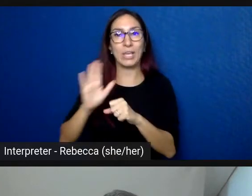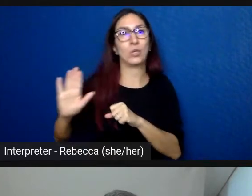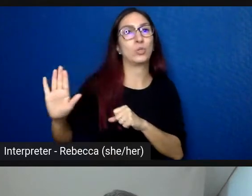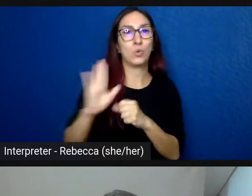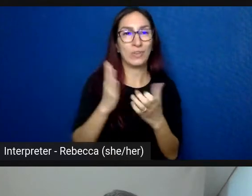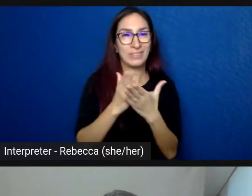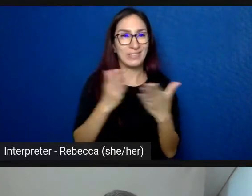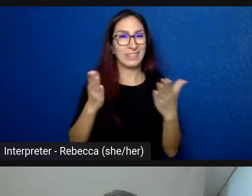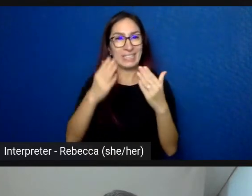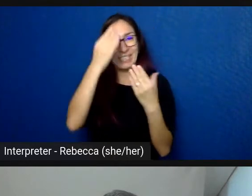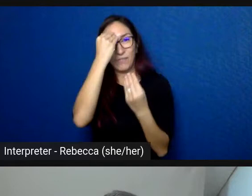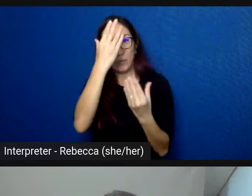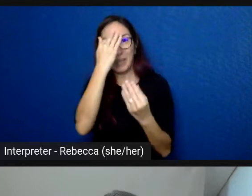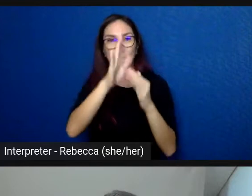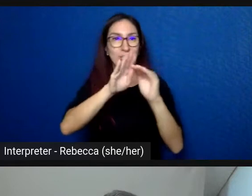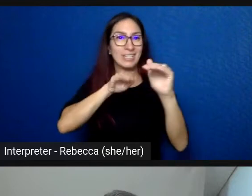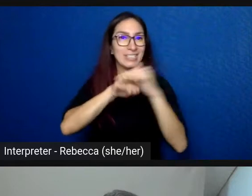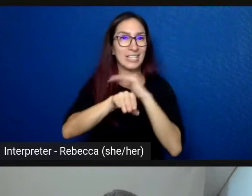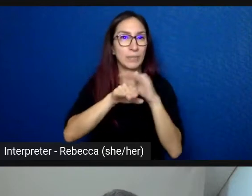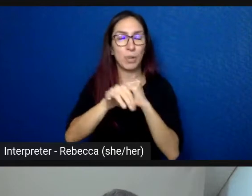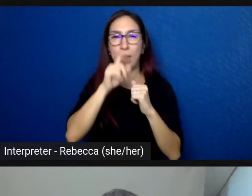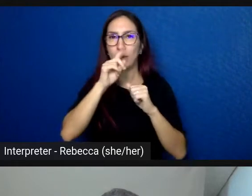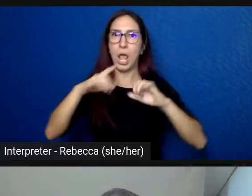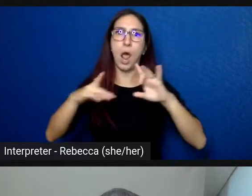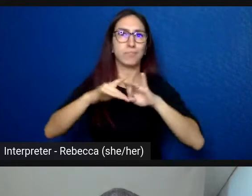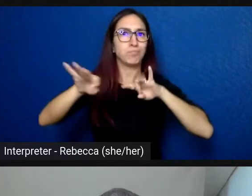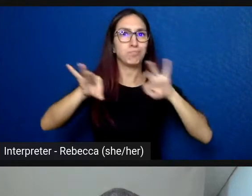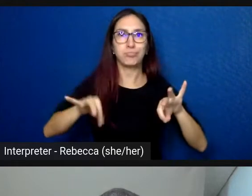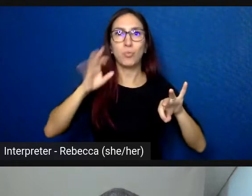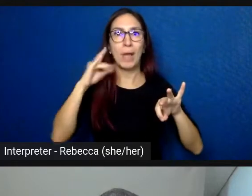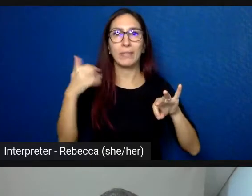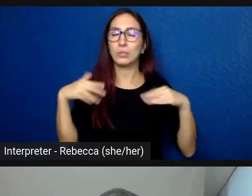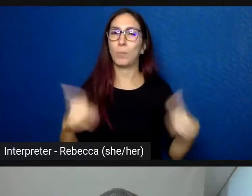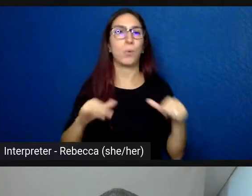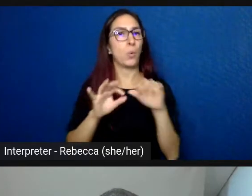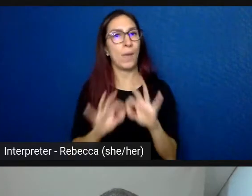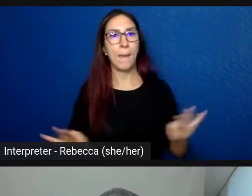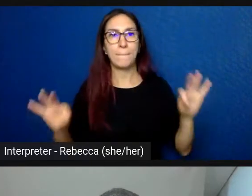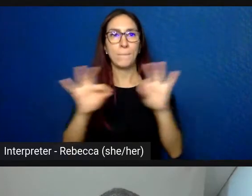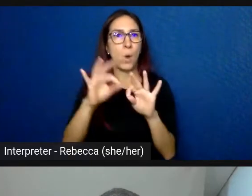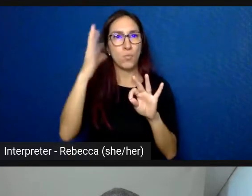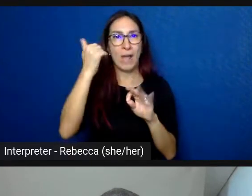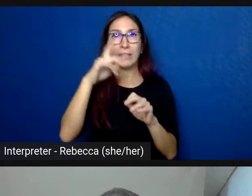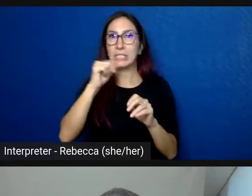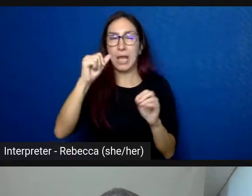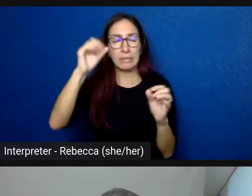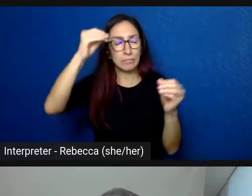so important and that it's not rocket science if you really think about it.